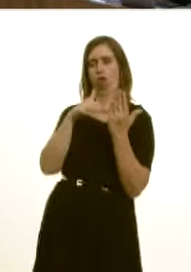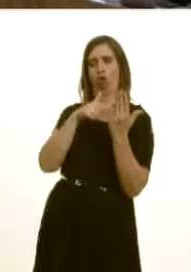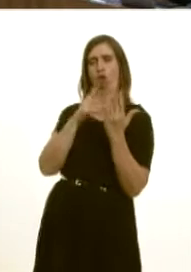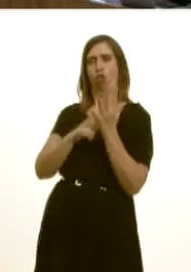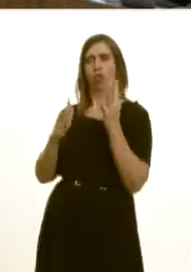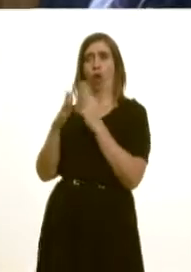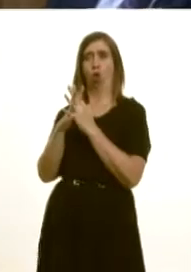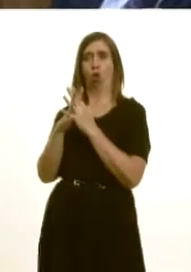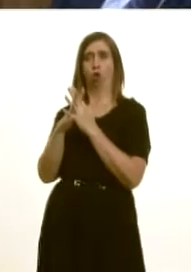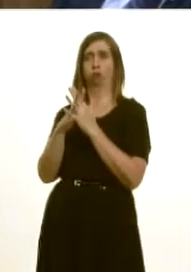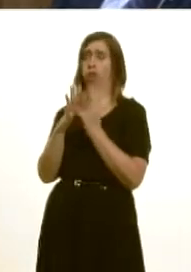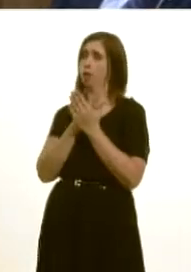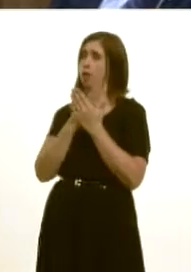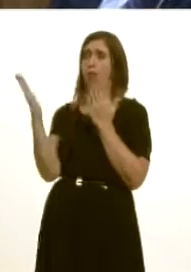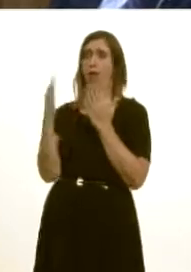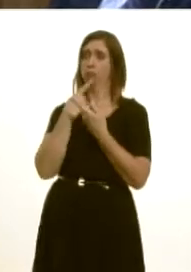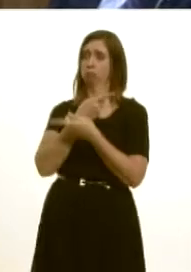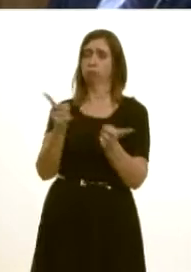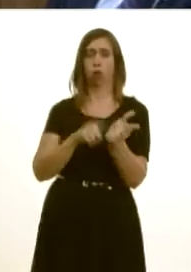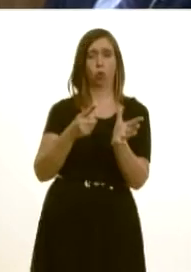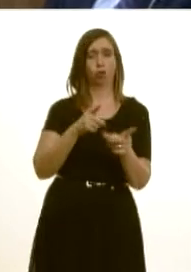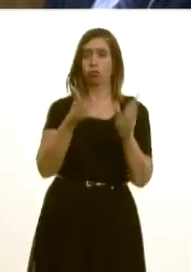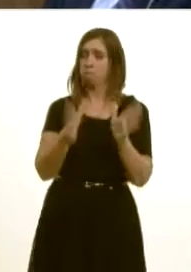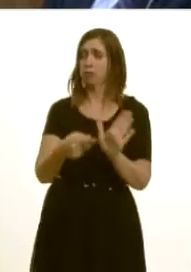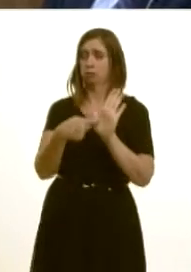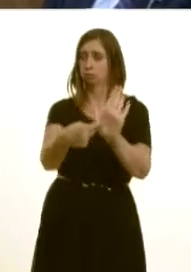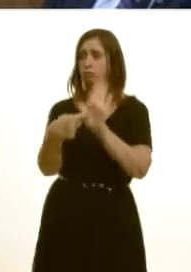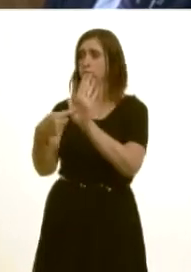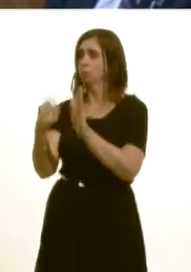to this. It makes it clear what local authorities have to do in law and what they are required